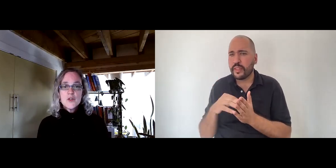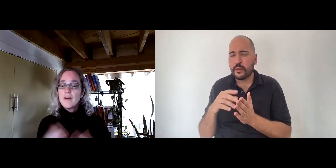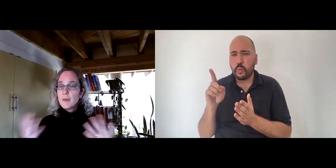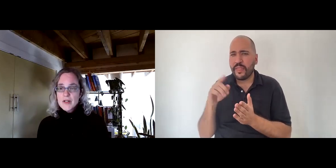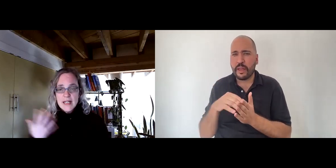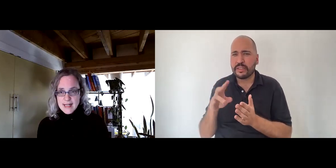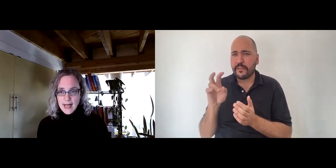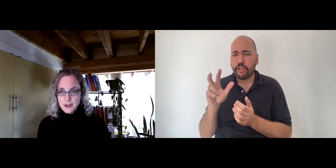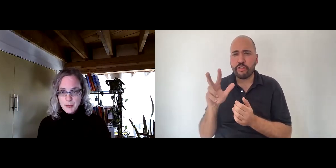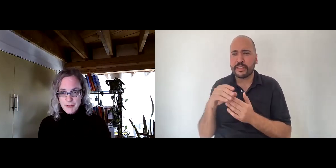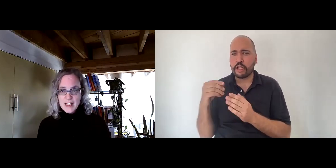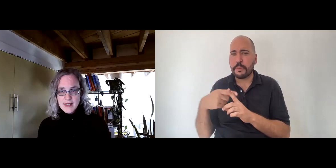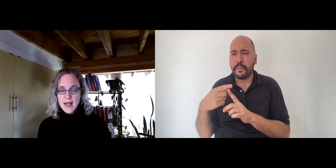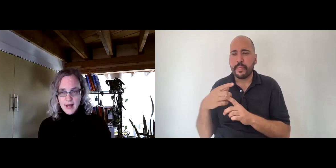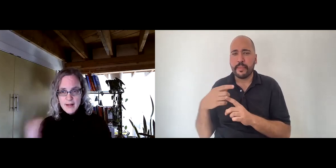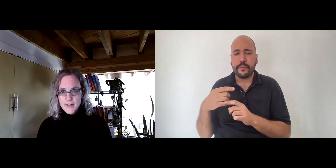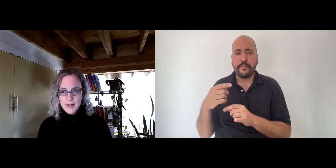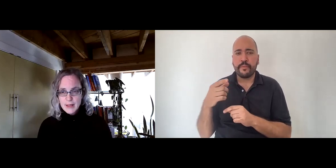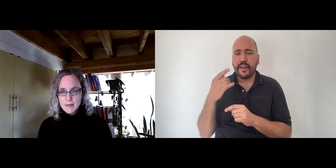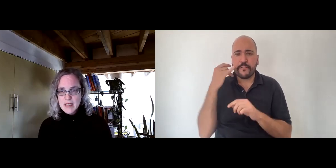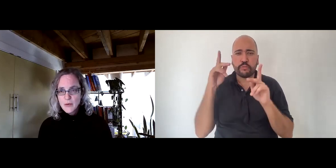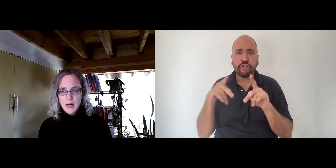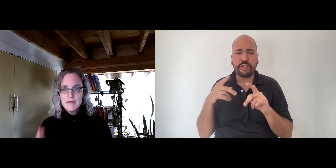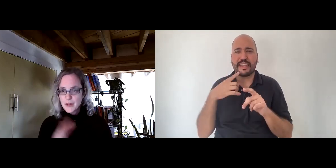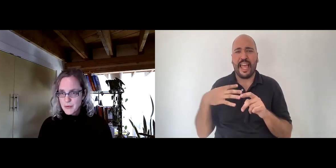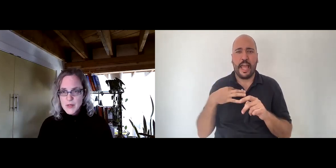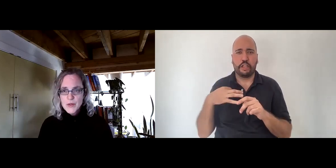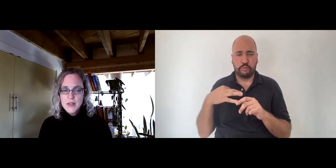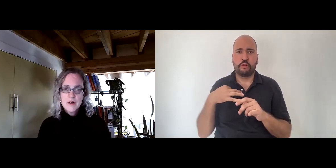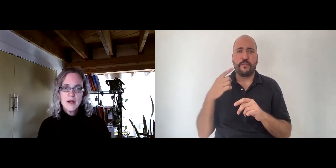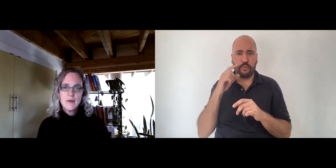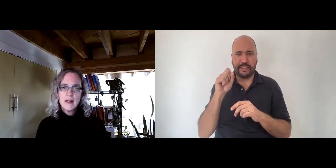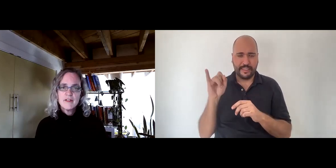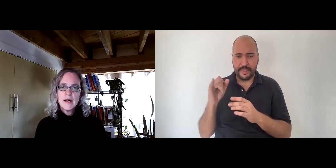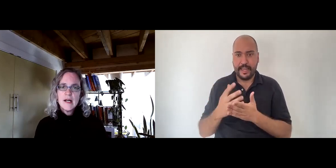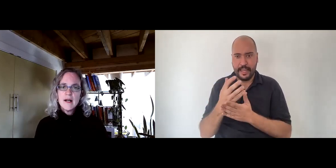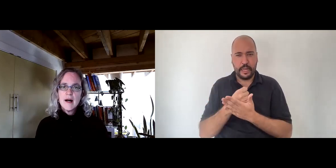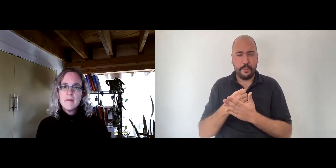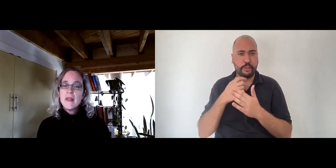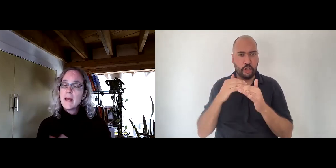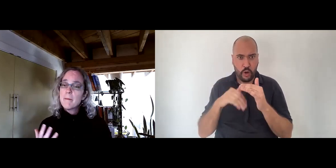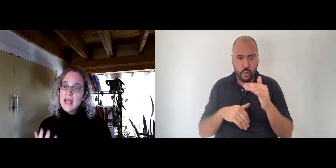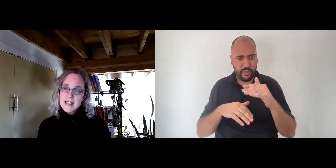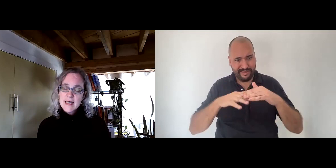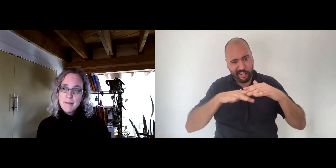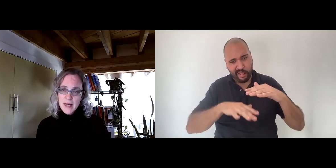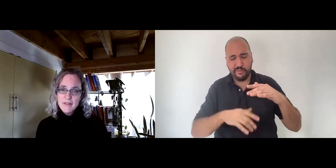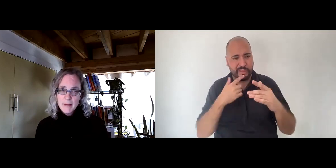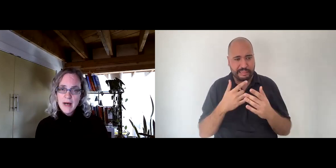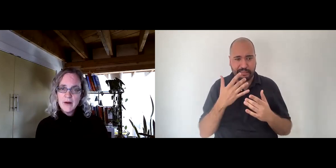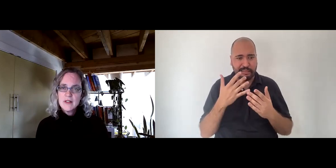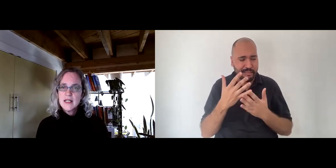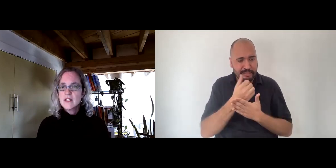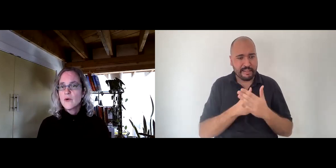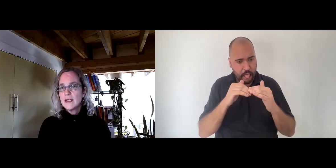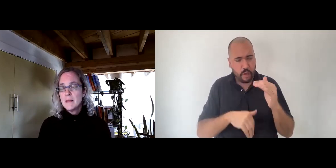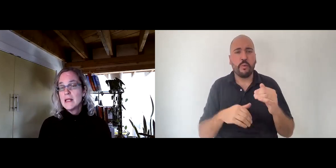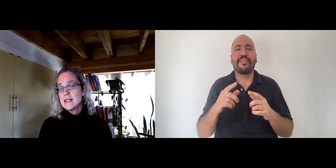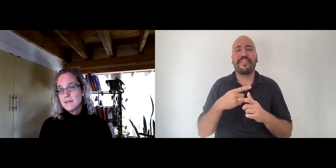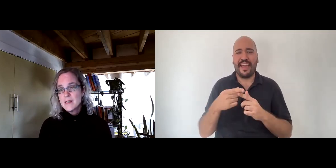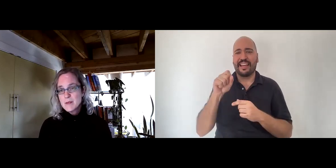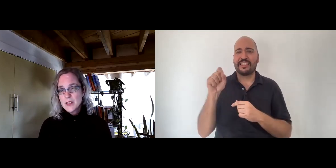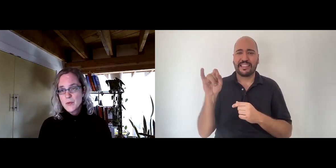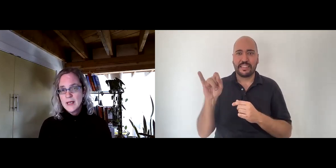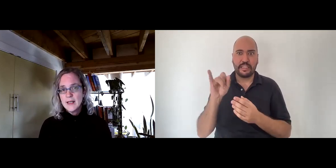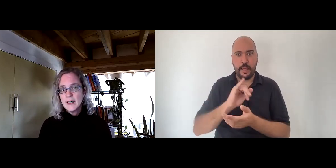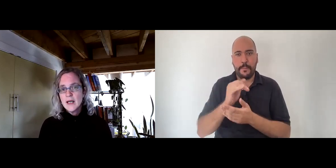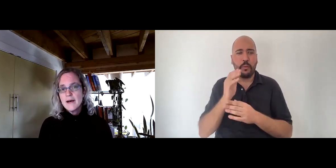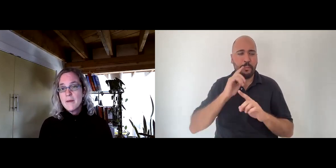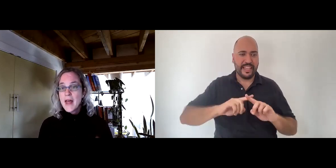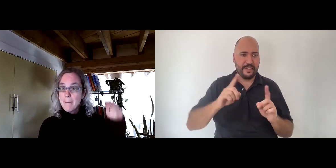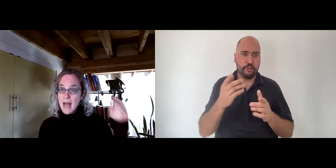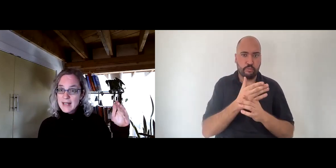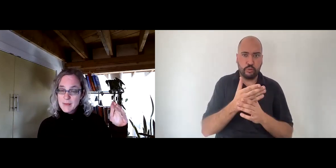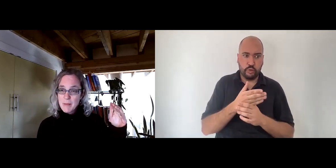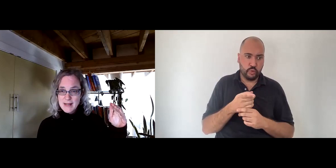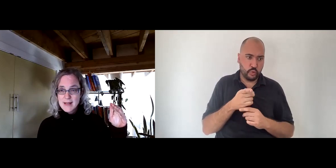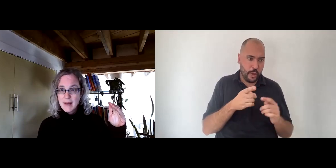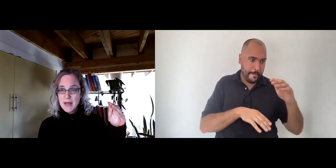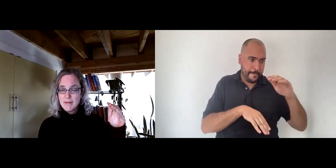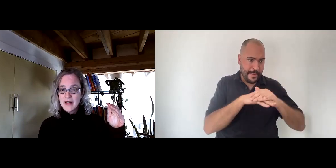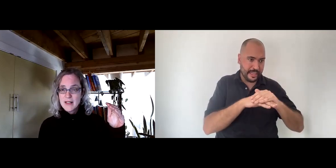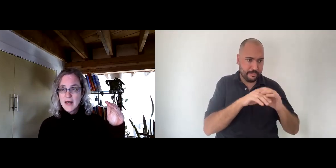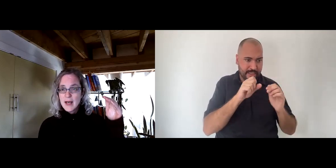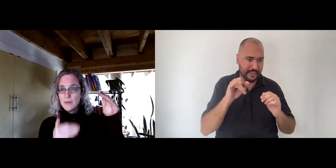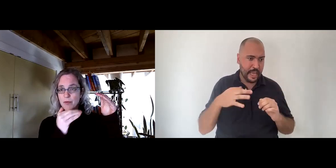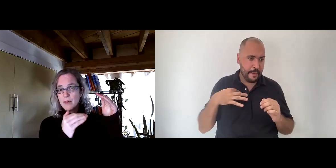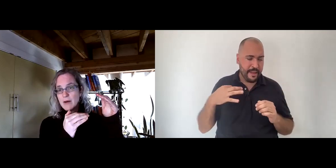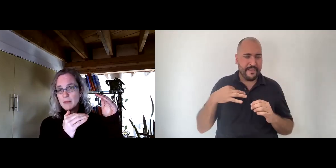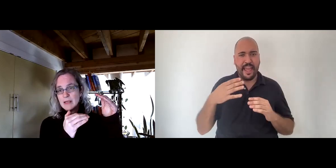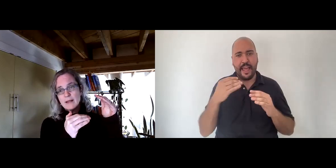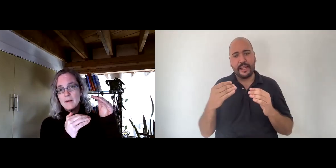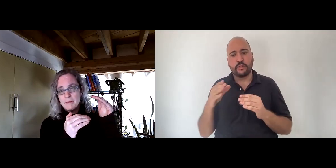So, if a person is eligible for SSI, if their income is low enough and resources are low enough, the SSI benefit amount is going to be the difference between that maximum SSI benefit, and they're countable income.